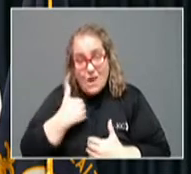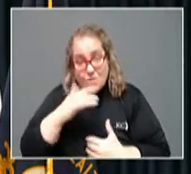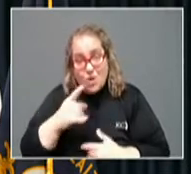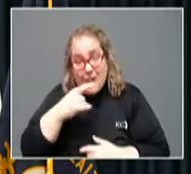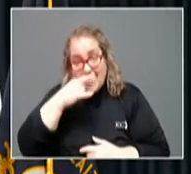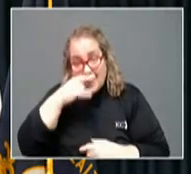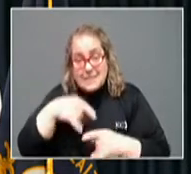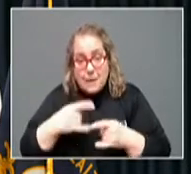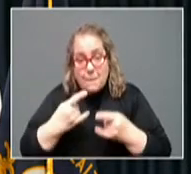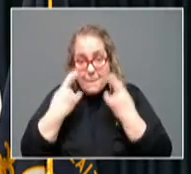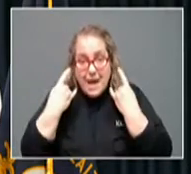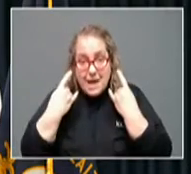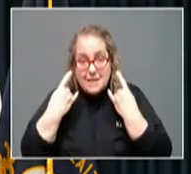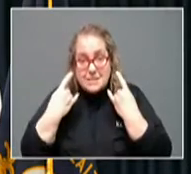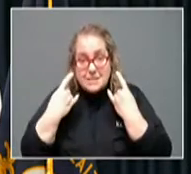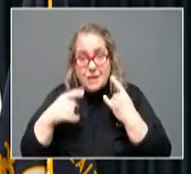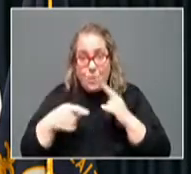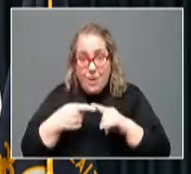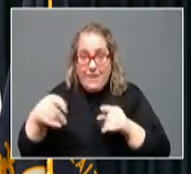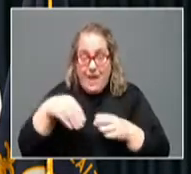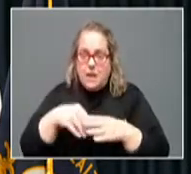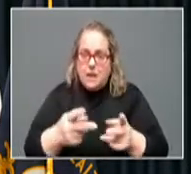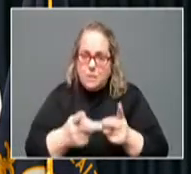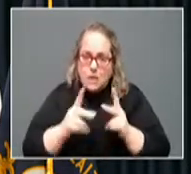where people aren't very vaccinated and there's a ton of them and they're close